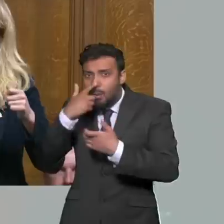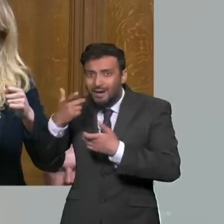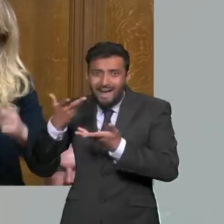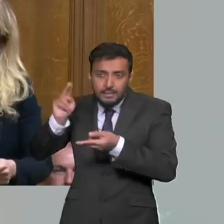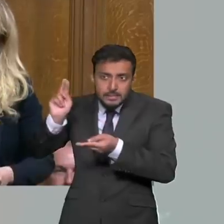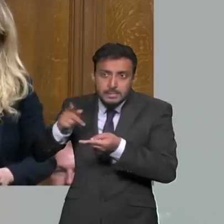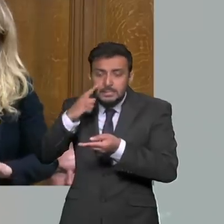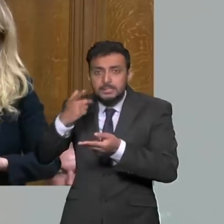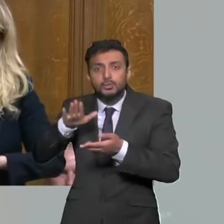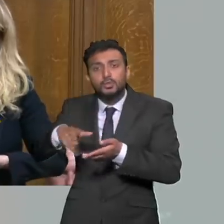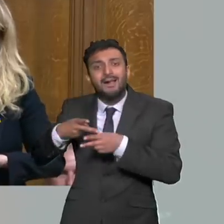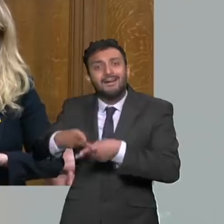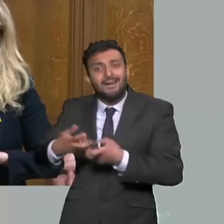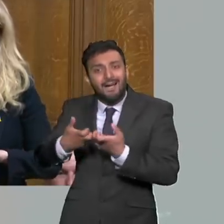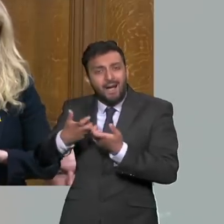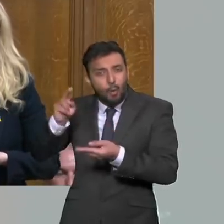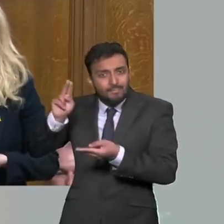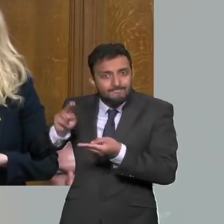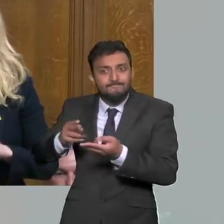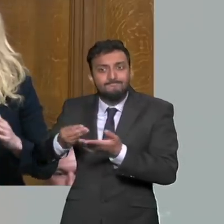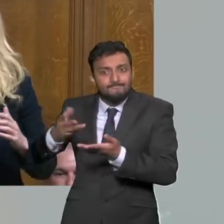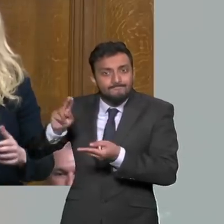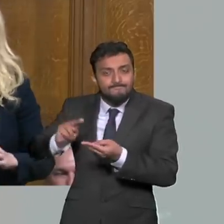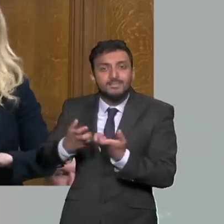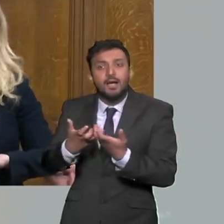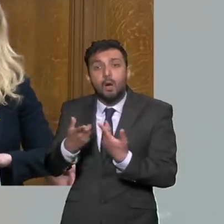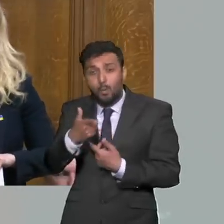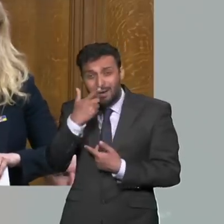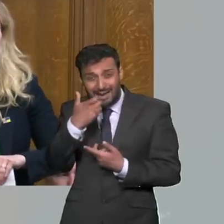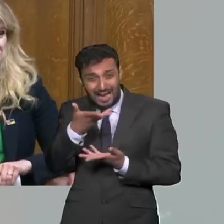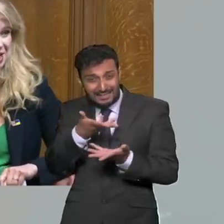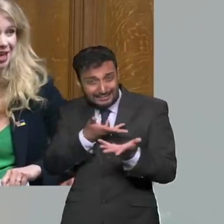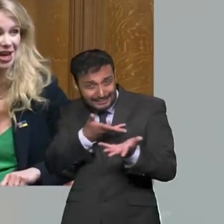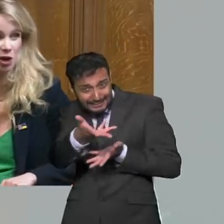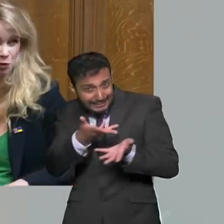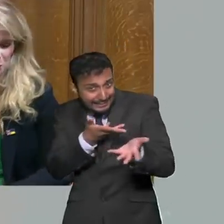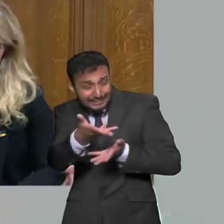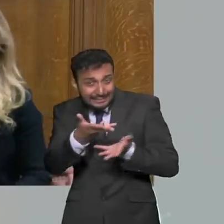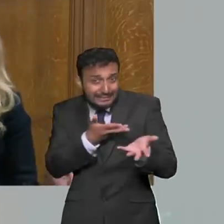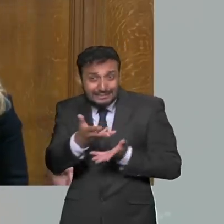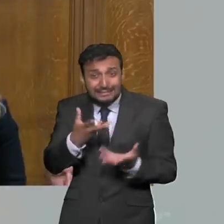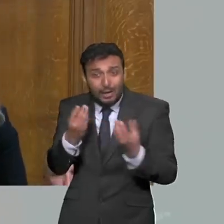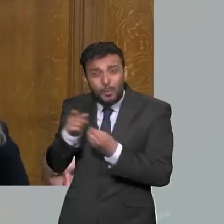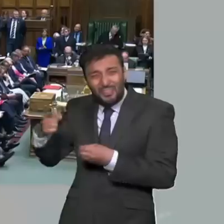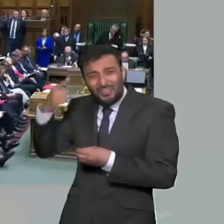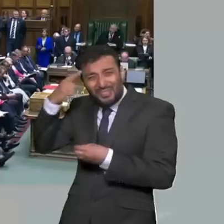Will he tell us a little more about what we can do urgently, and will he work with me and the Onward think-tank on reforms? The Prime Minister Yes.